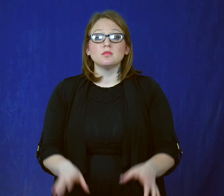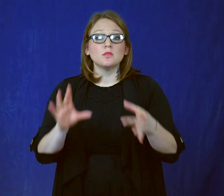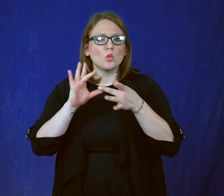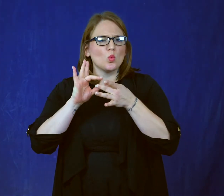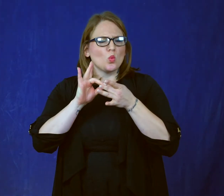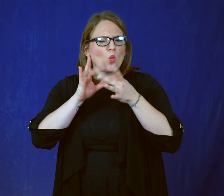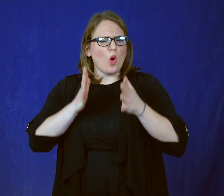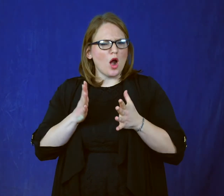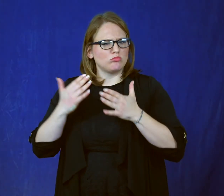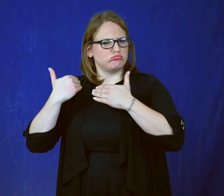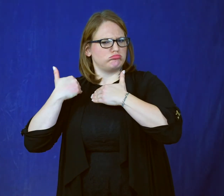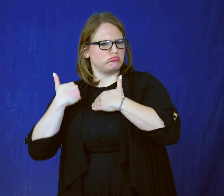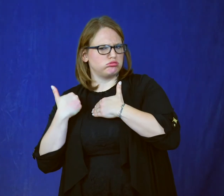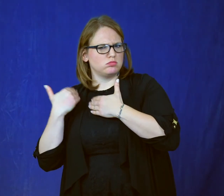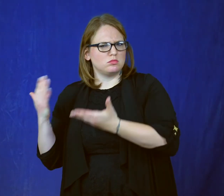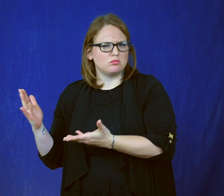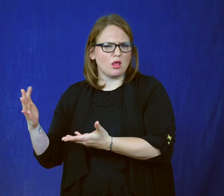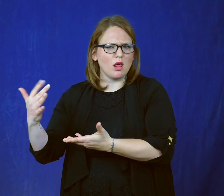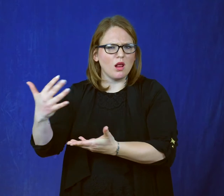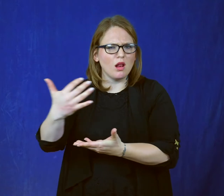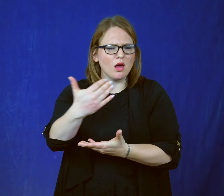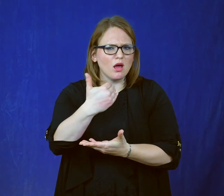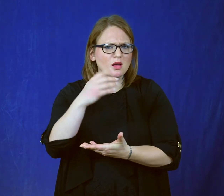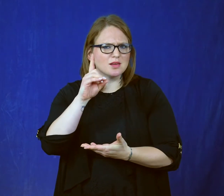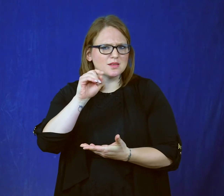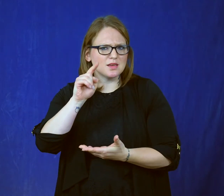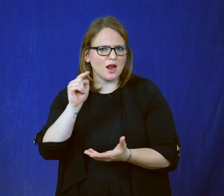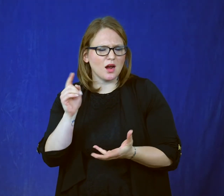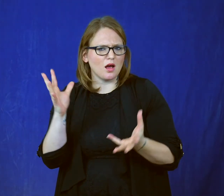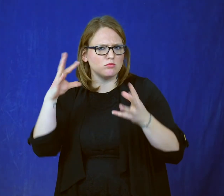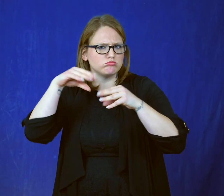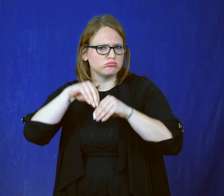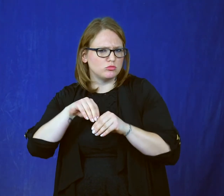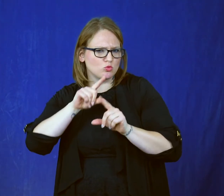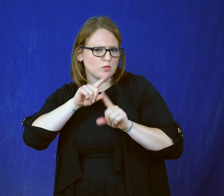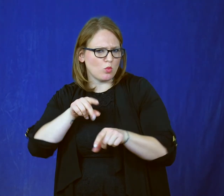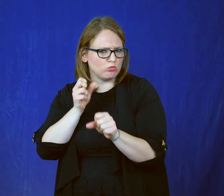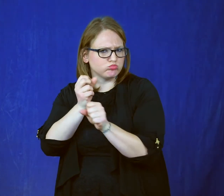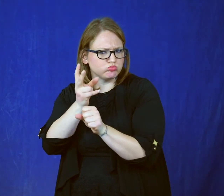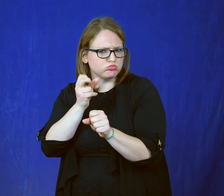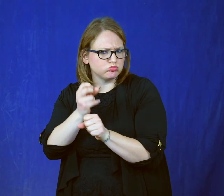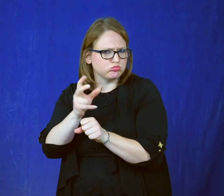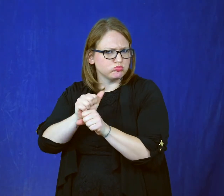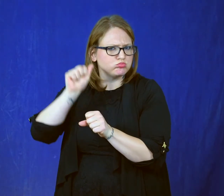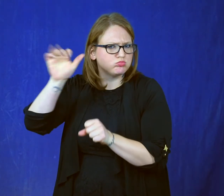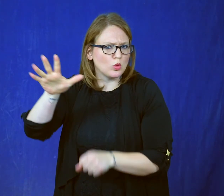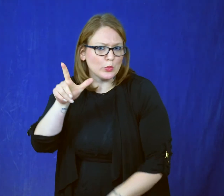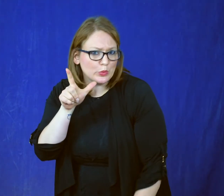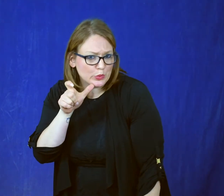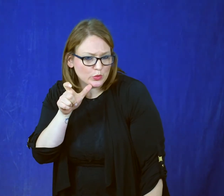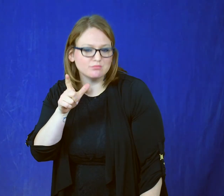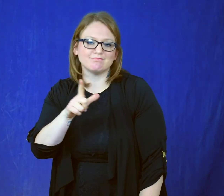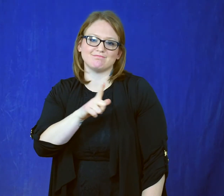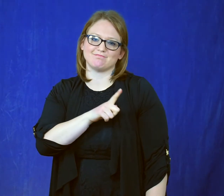The coordinator gathers all of the collected data from the assessments and reports it biennially to the Legislature,